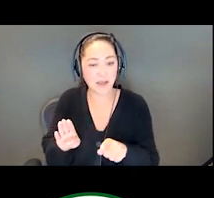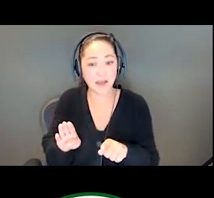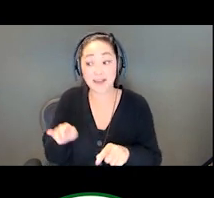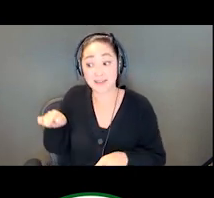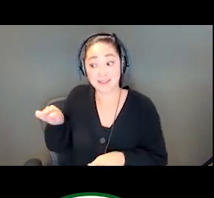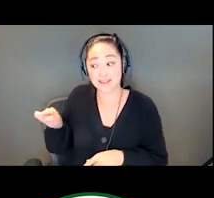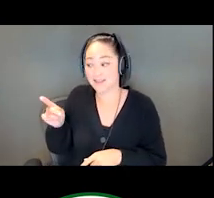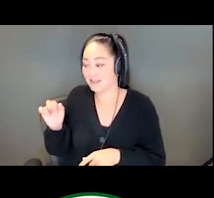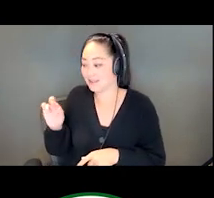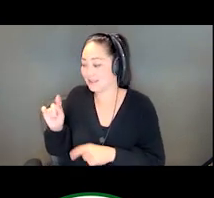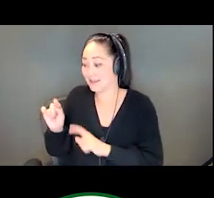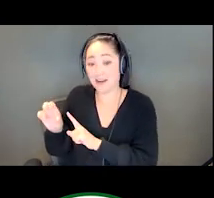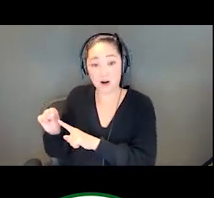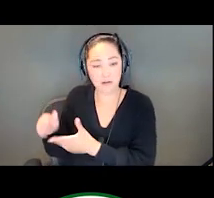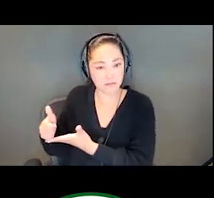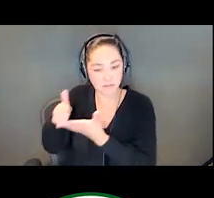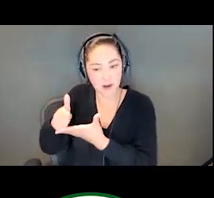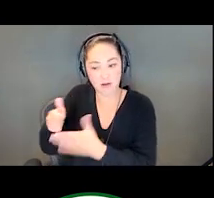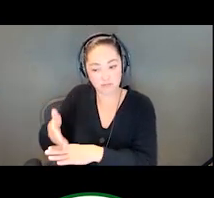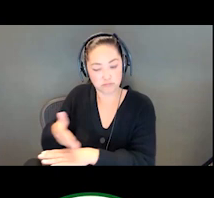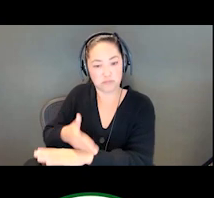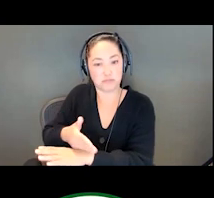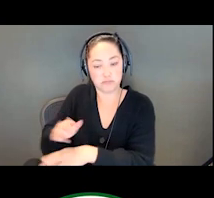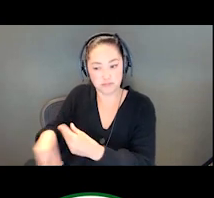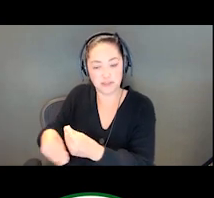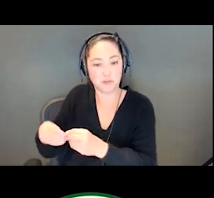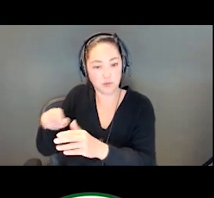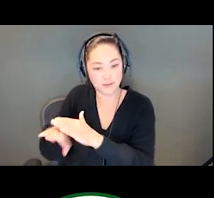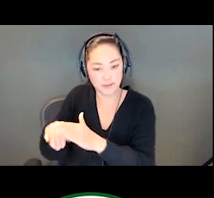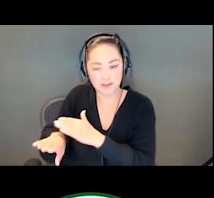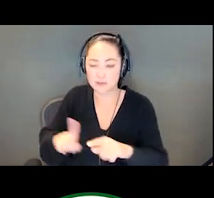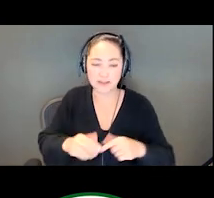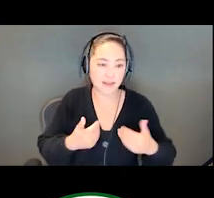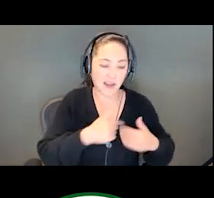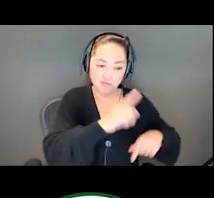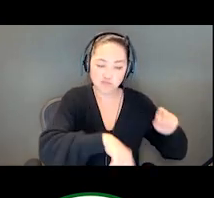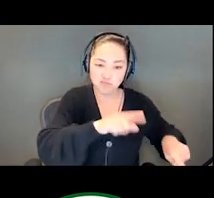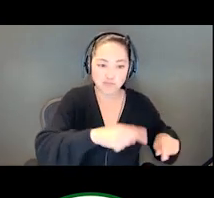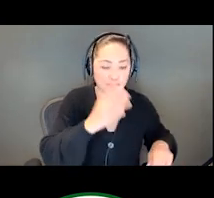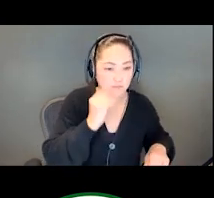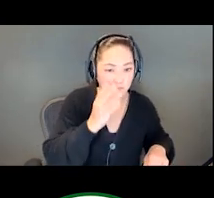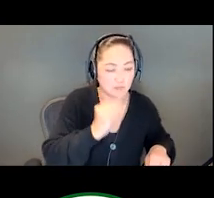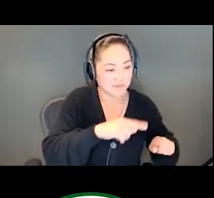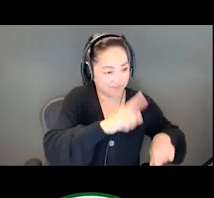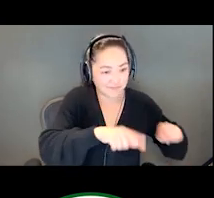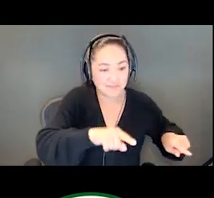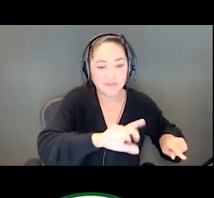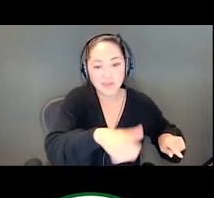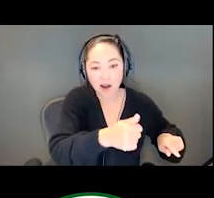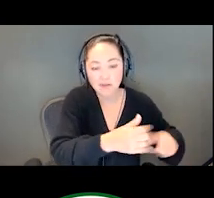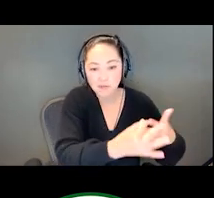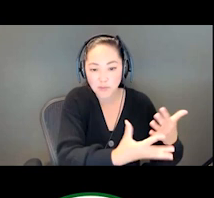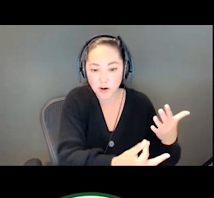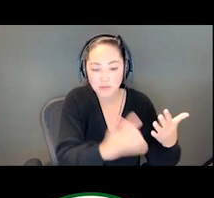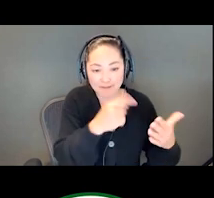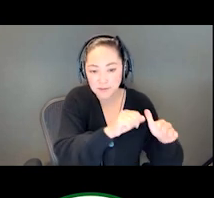And the very varying these experiences. Is very interesting for for people with disabilities.